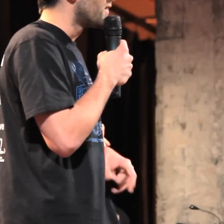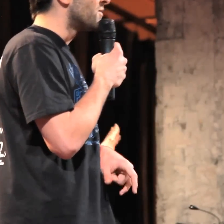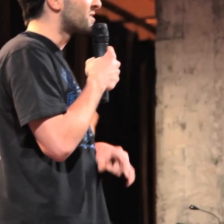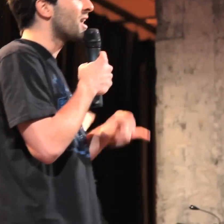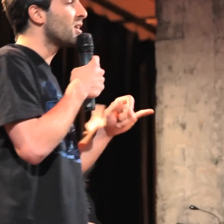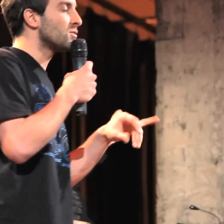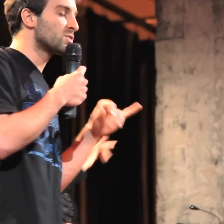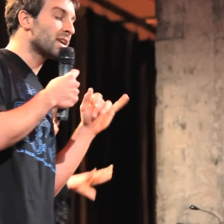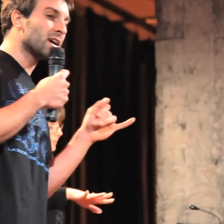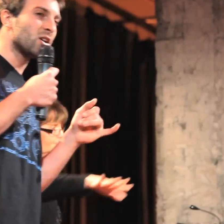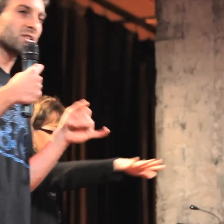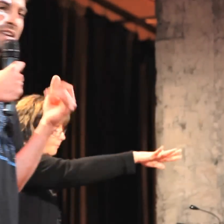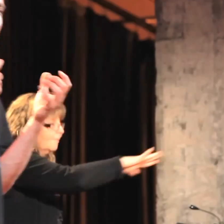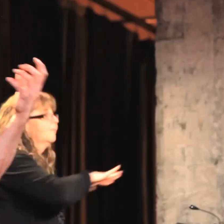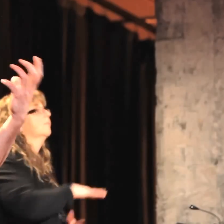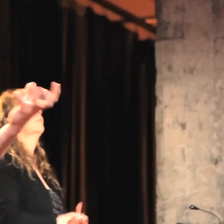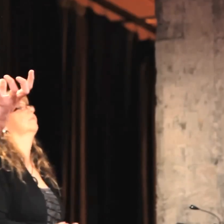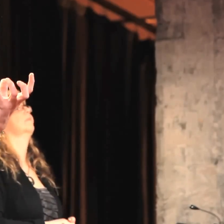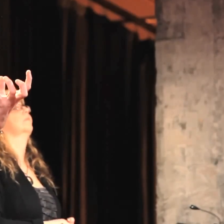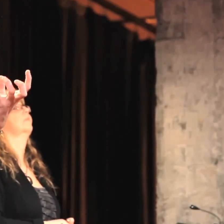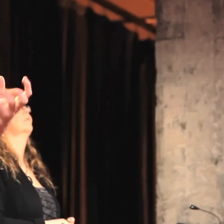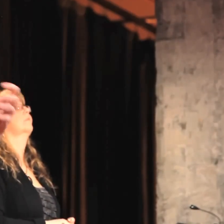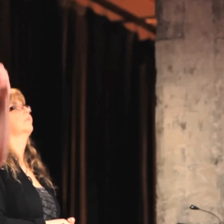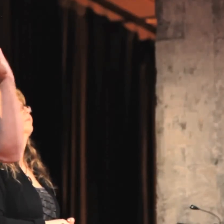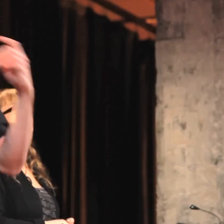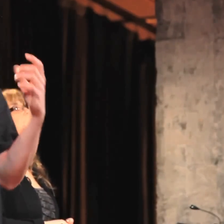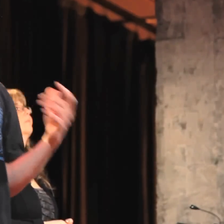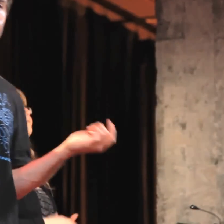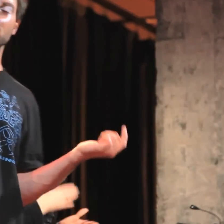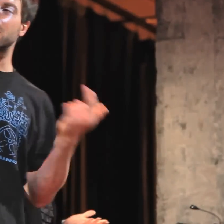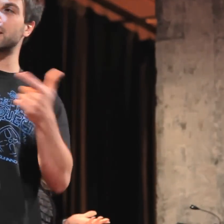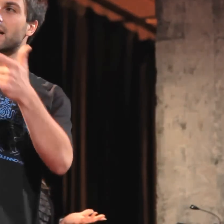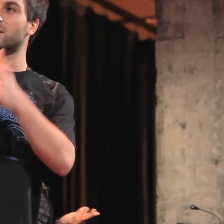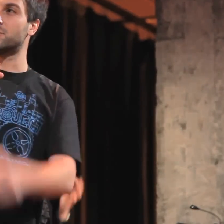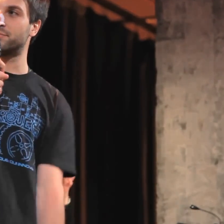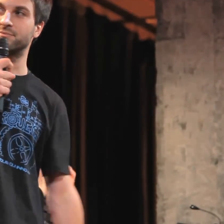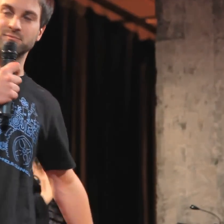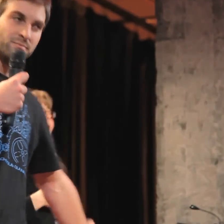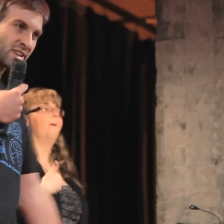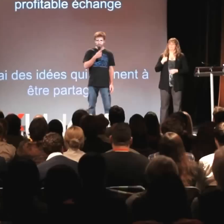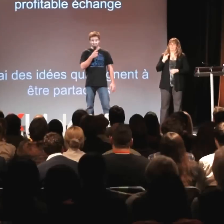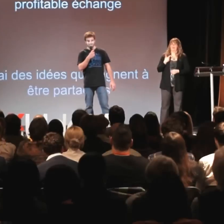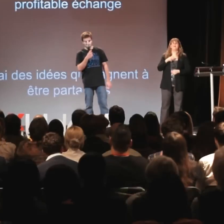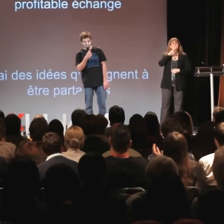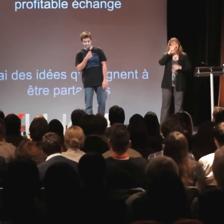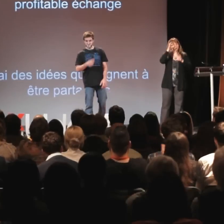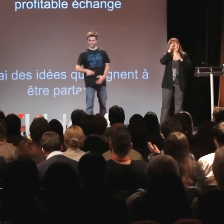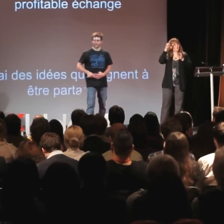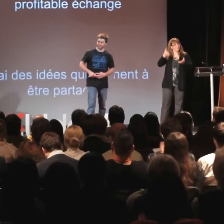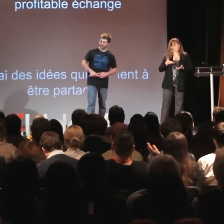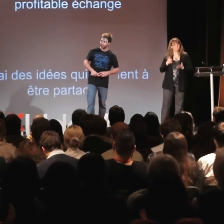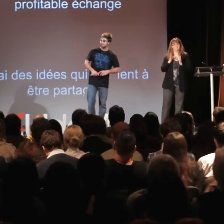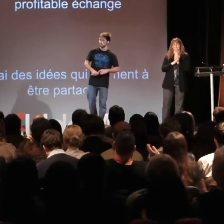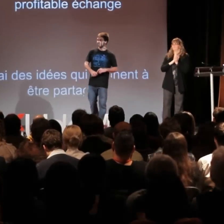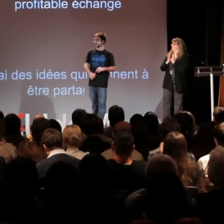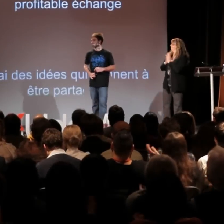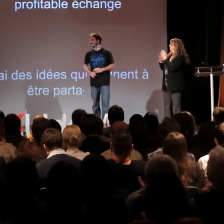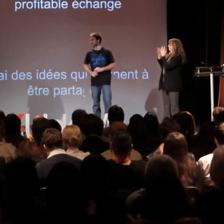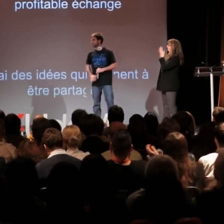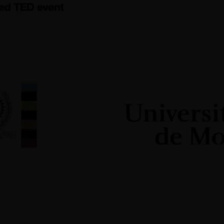You will then fully appreciate the potential value of these gloves. Thank you for your attention.